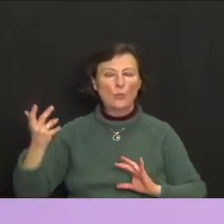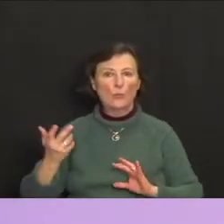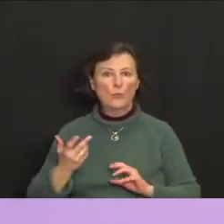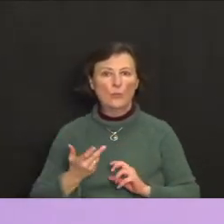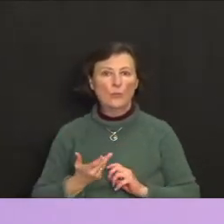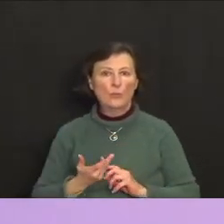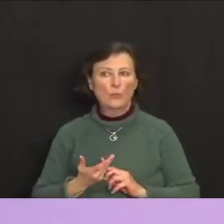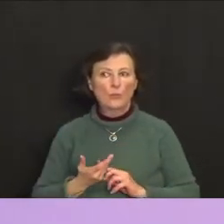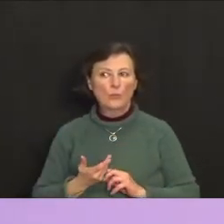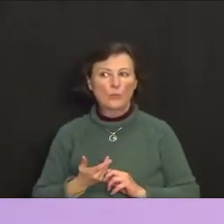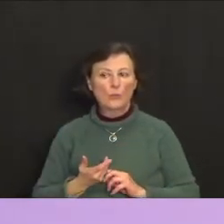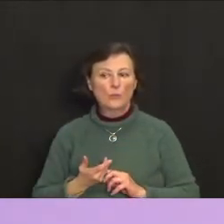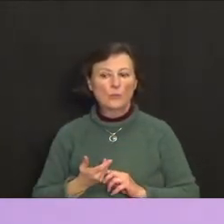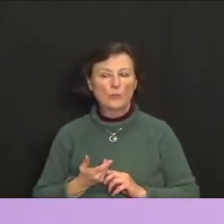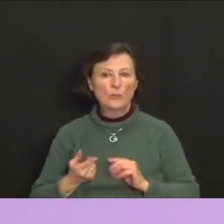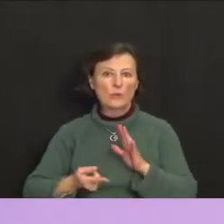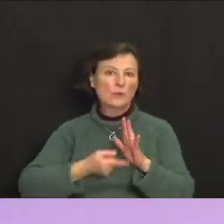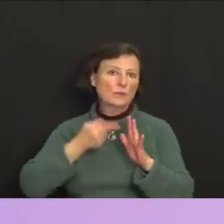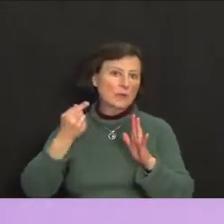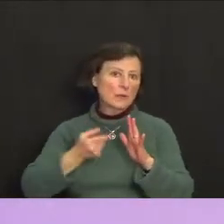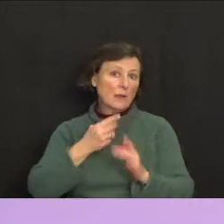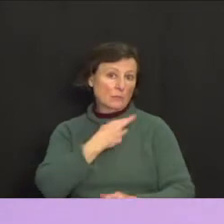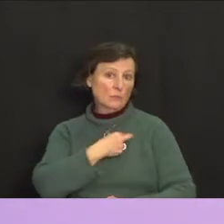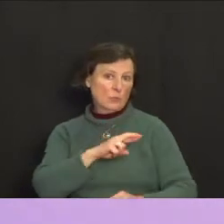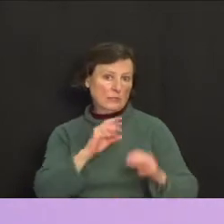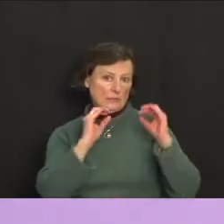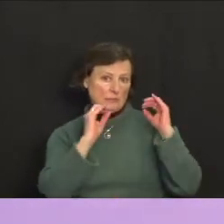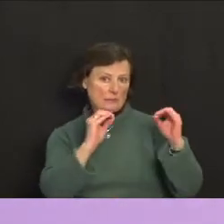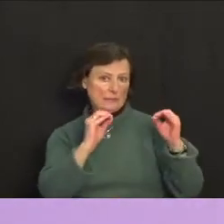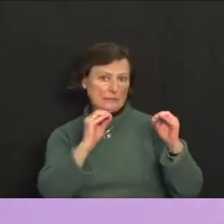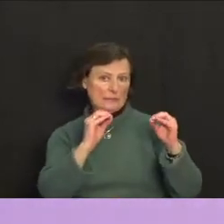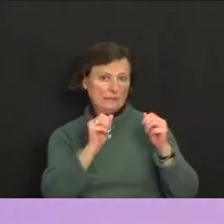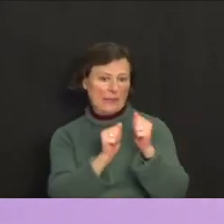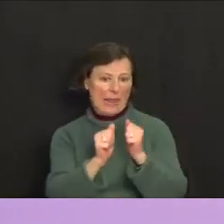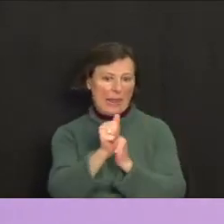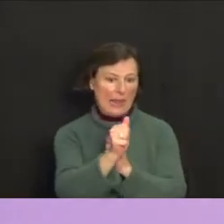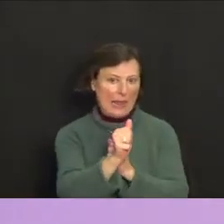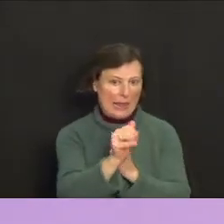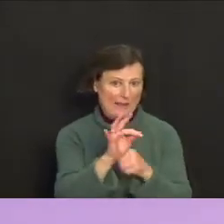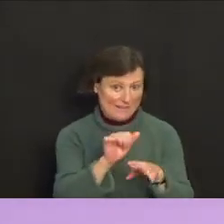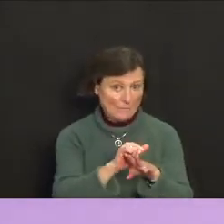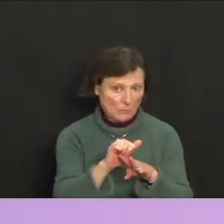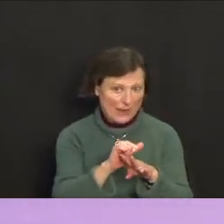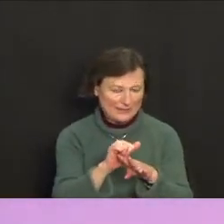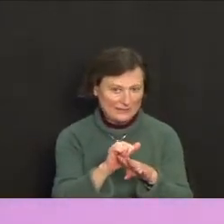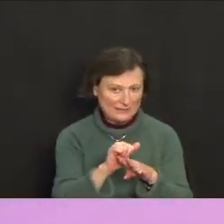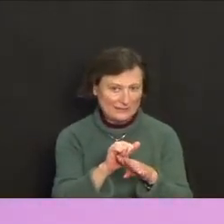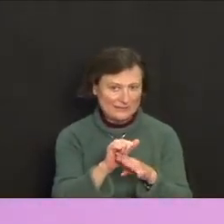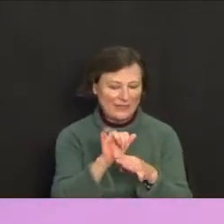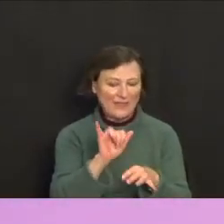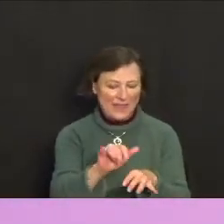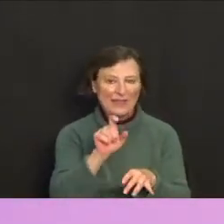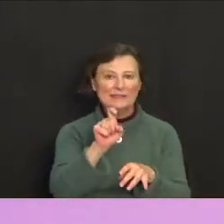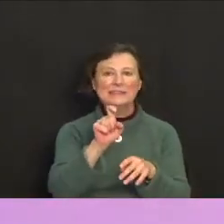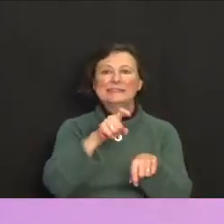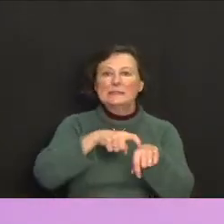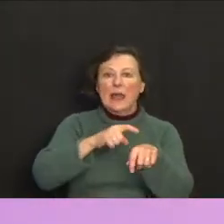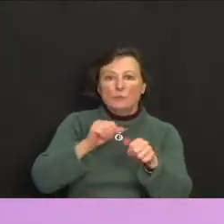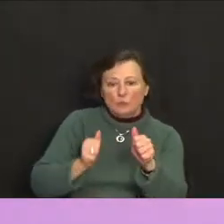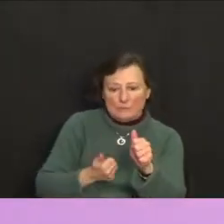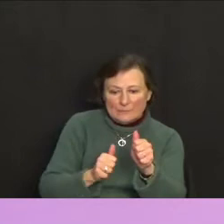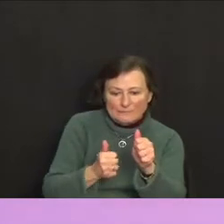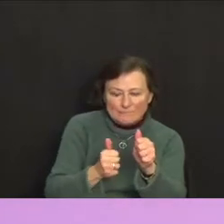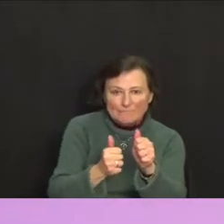Sometimes religious teaching gets ahead of practice, which needs time to catch up. No doubt